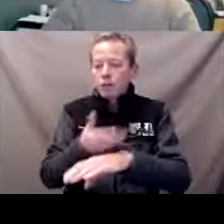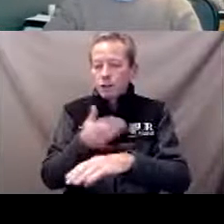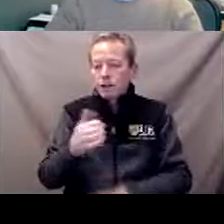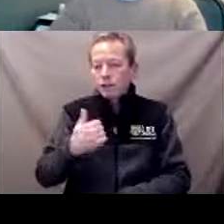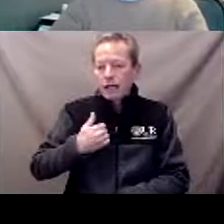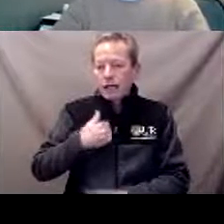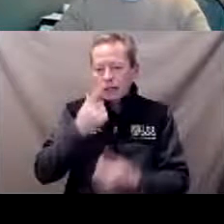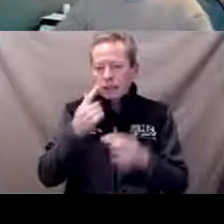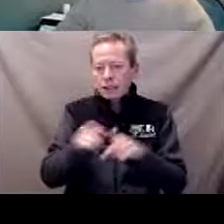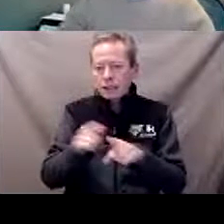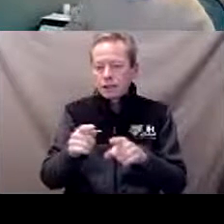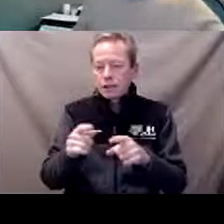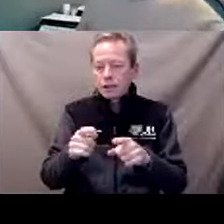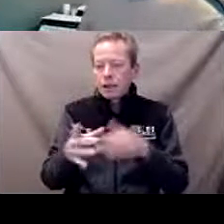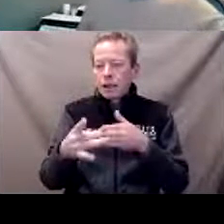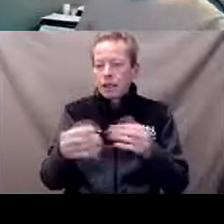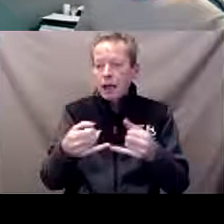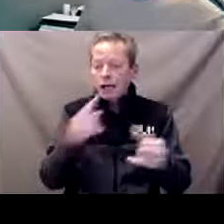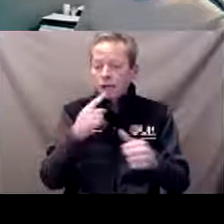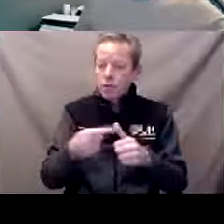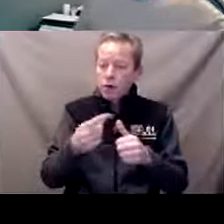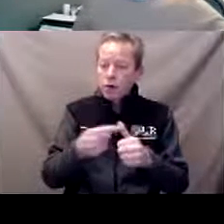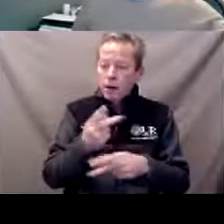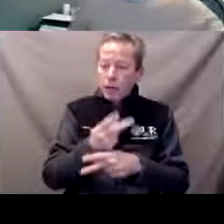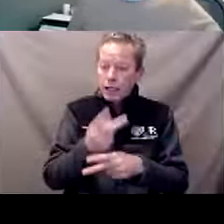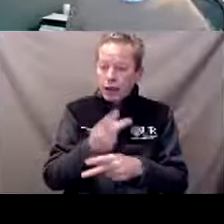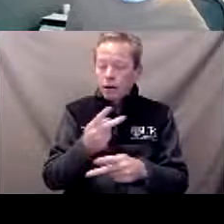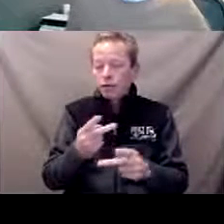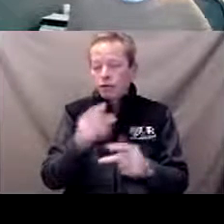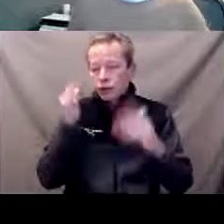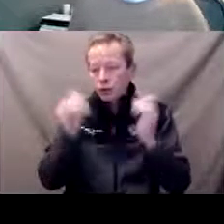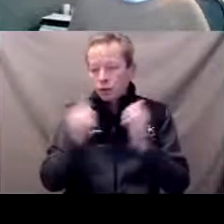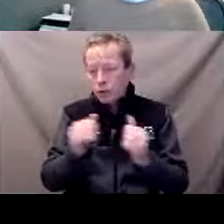for primary care of adults with intellectual and developmental disabilities. Dr McMillan was the